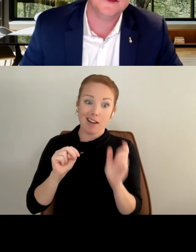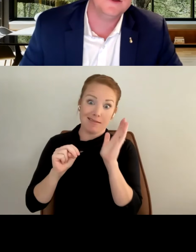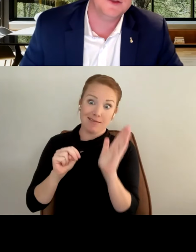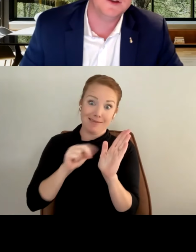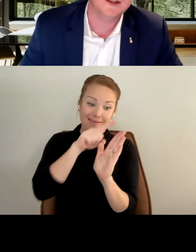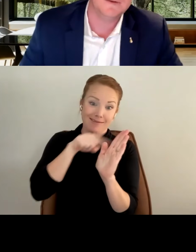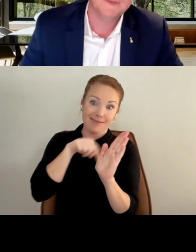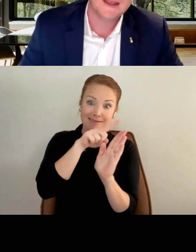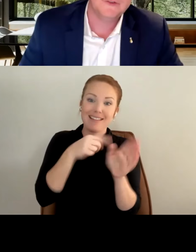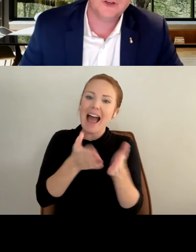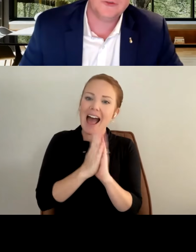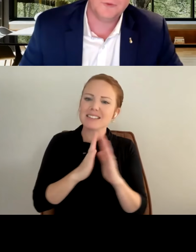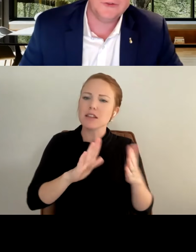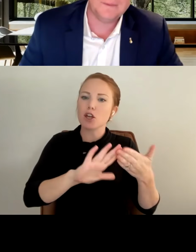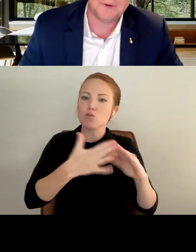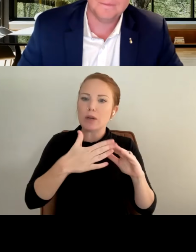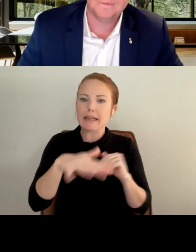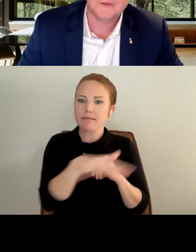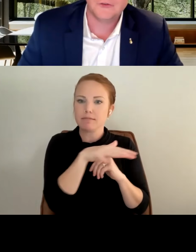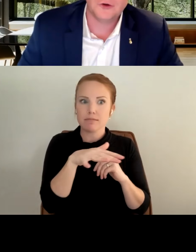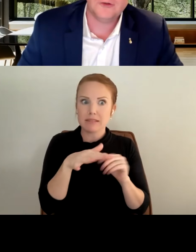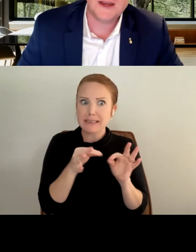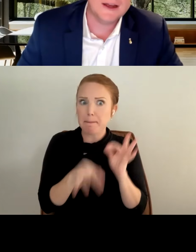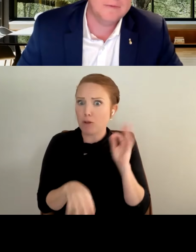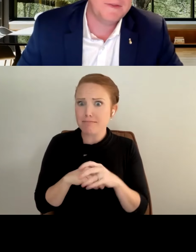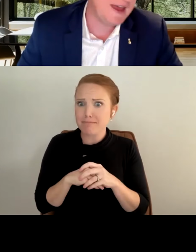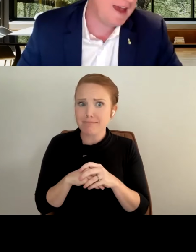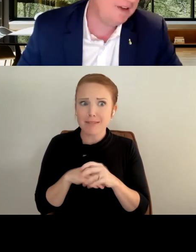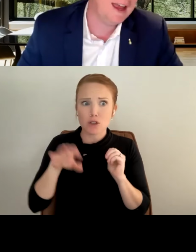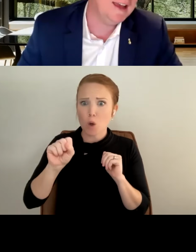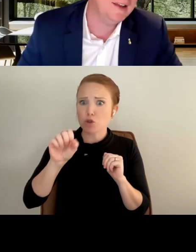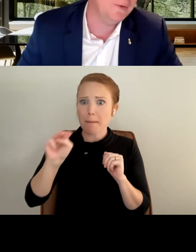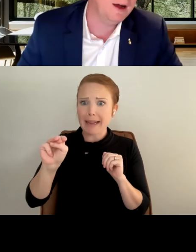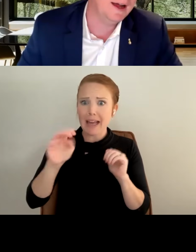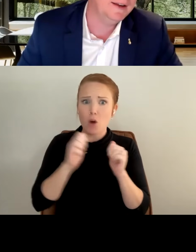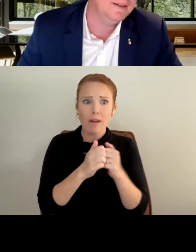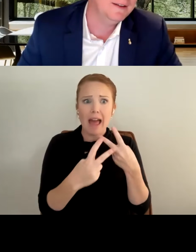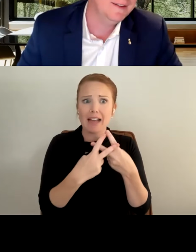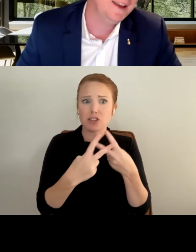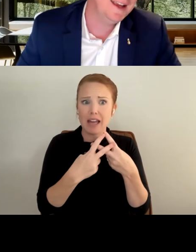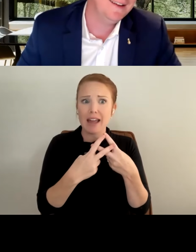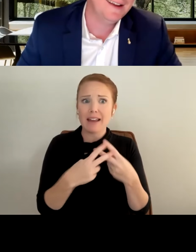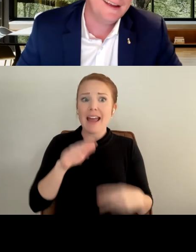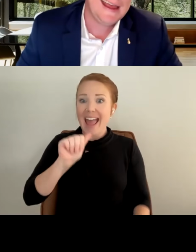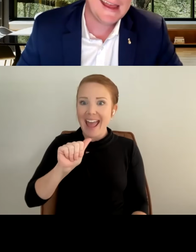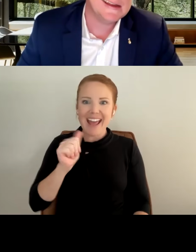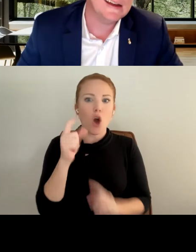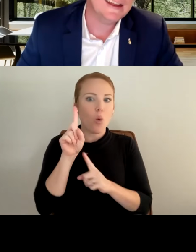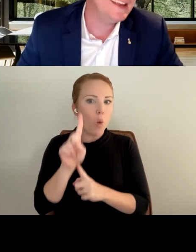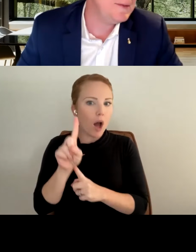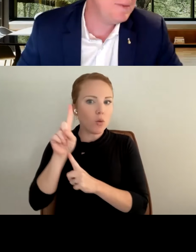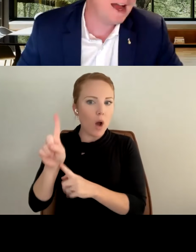the community. Starts real simple. Social media with the hashtag ally saying hey does anybody out